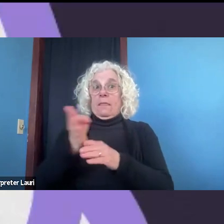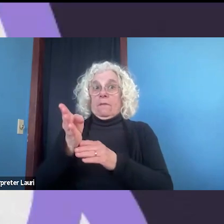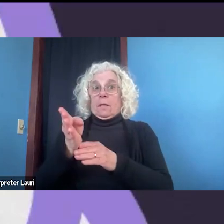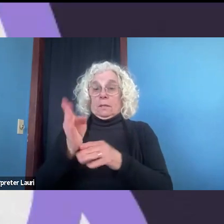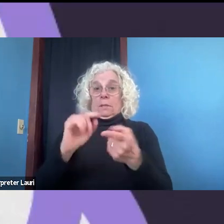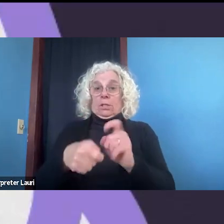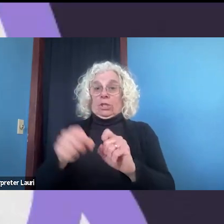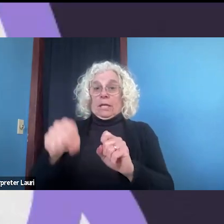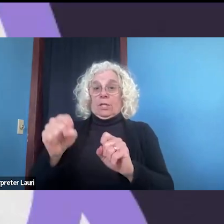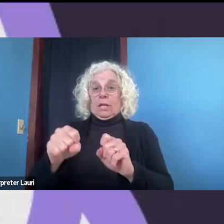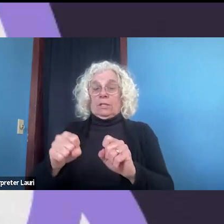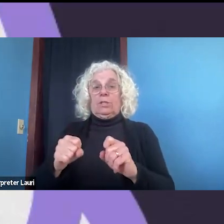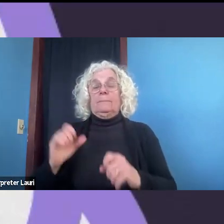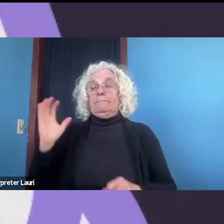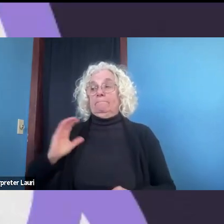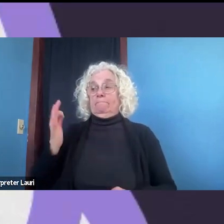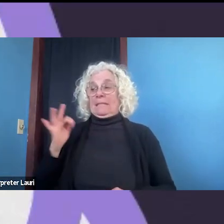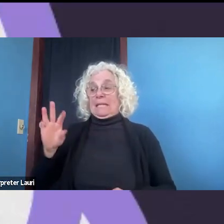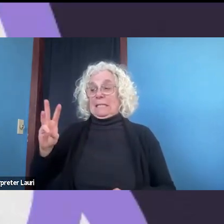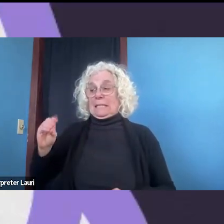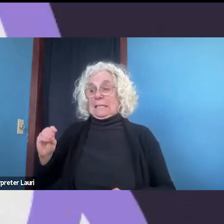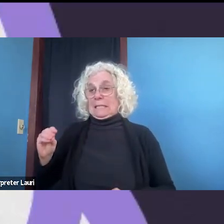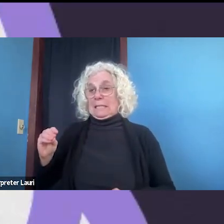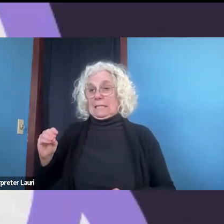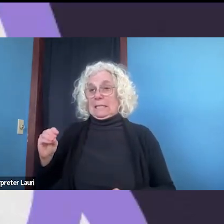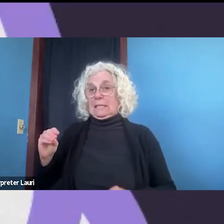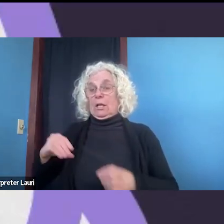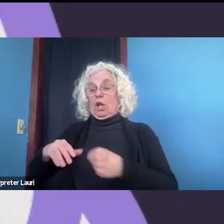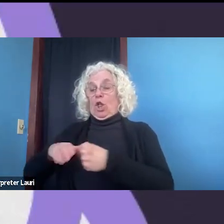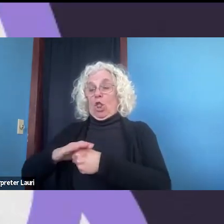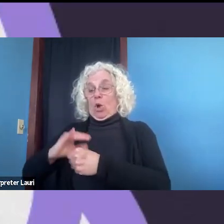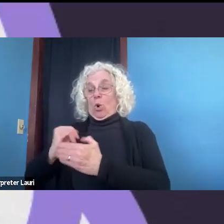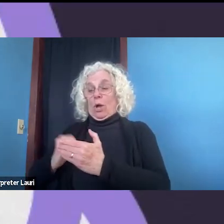since the 1960s, we have seen local art agency numbers grow more than tenfold,